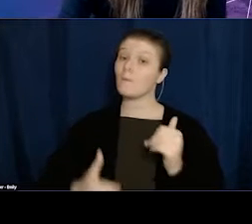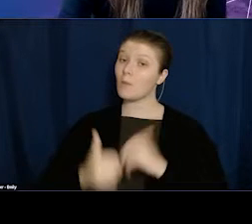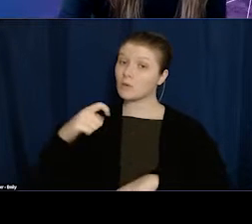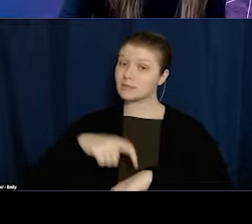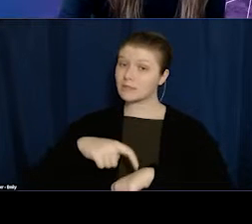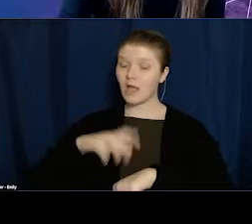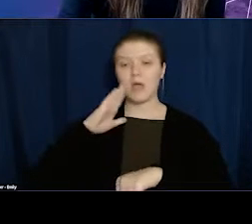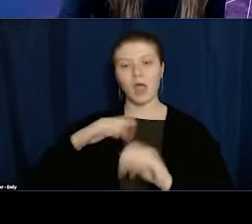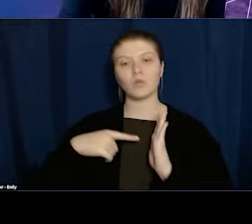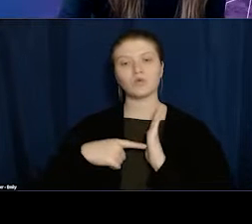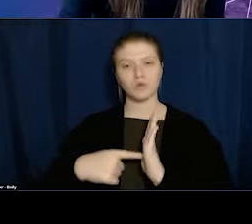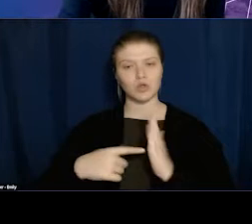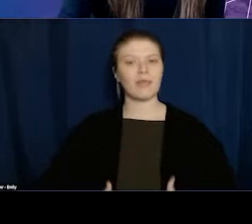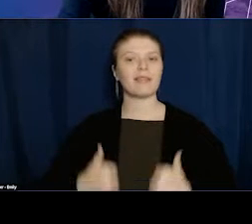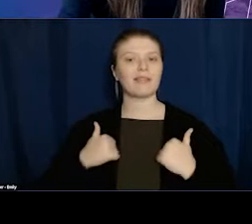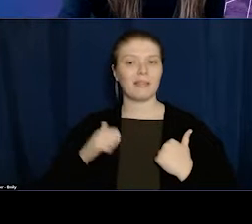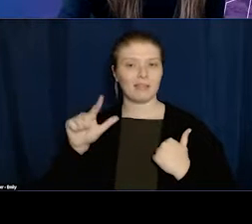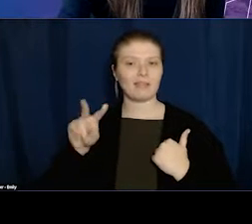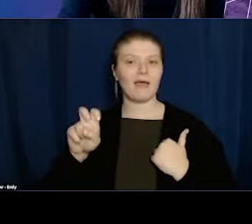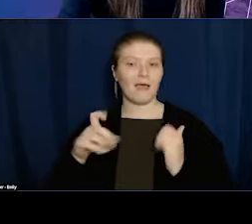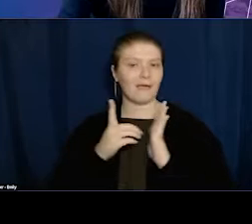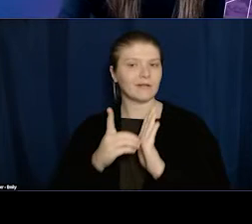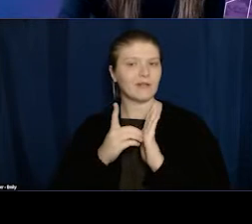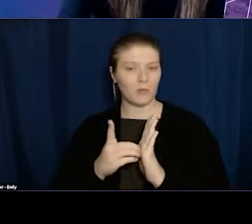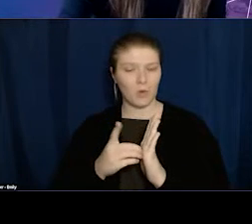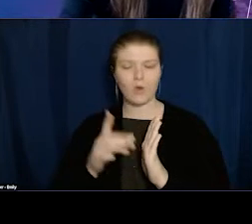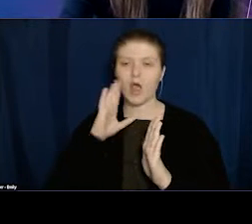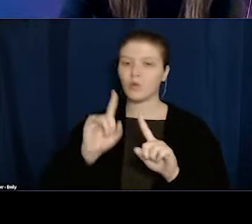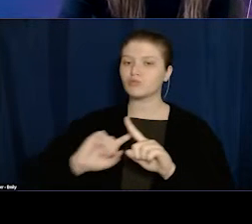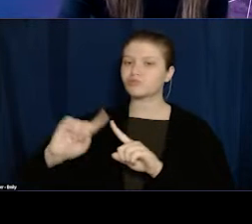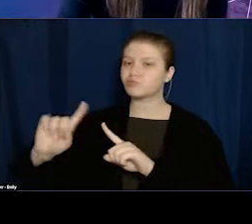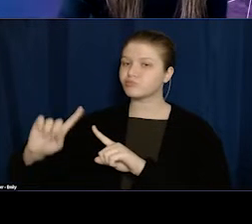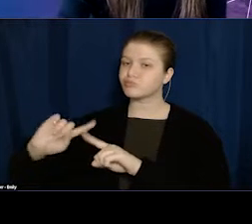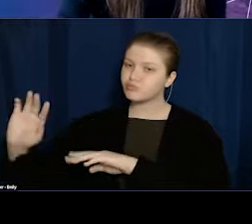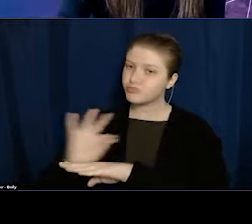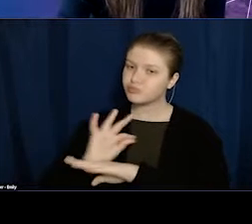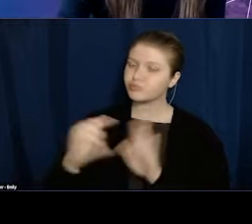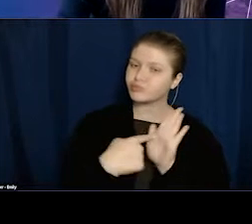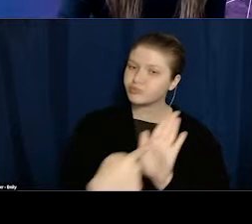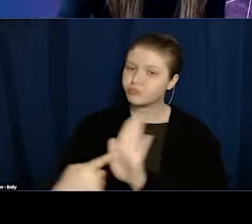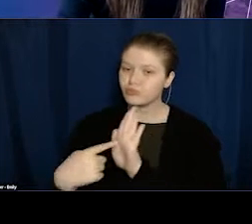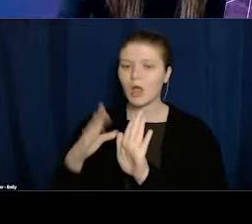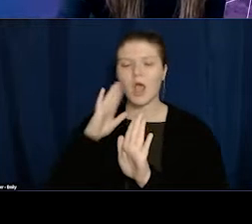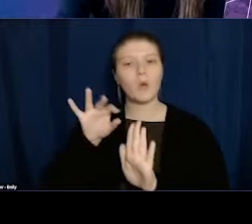of the features that we have implemented and talk a little bit about tips and tricks about submitting and preparing your proposal.